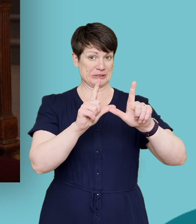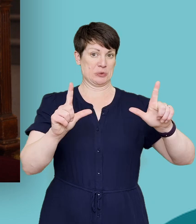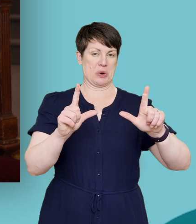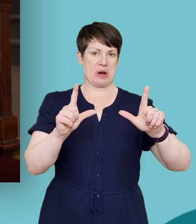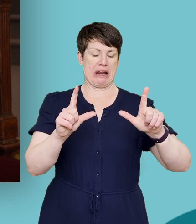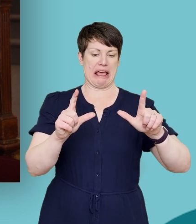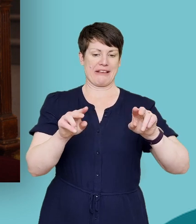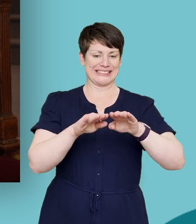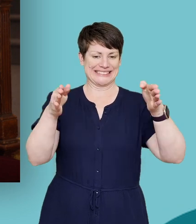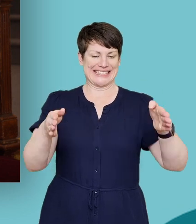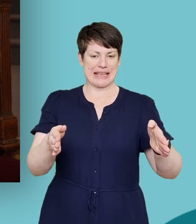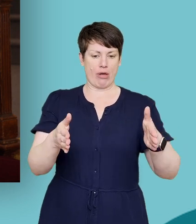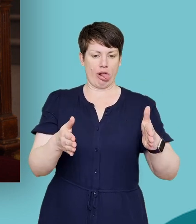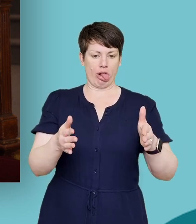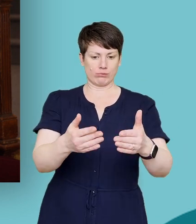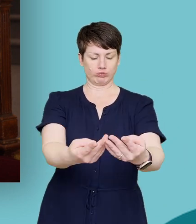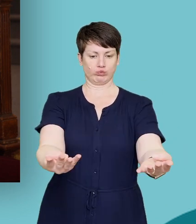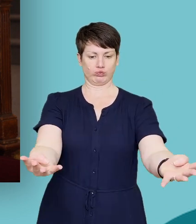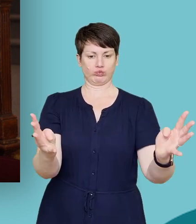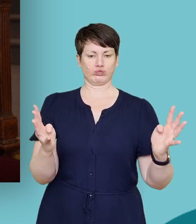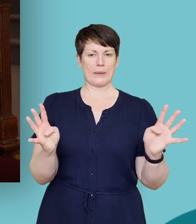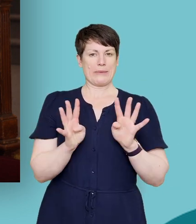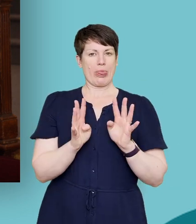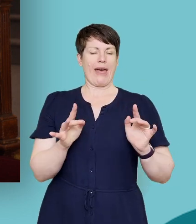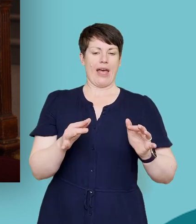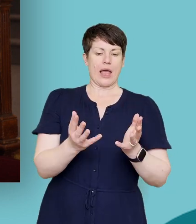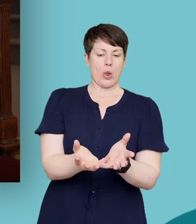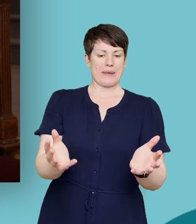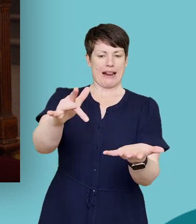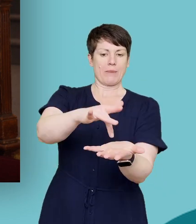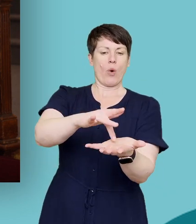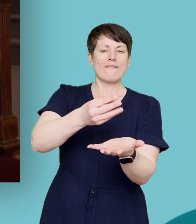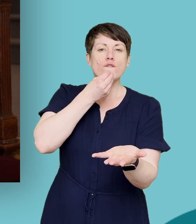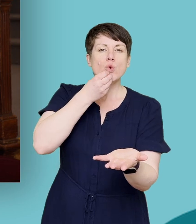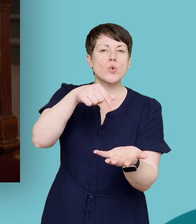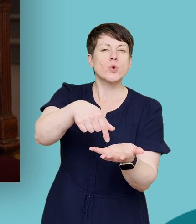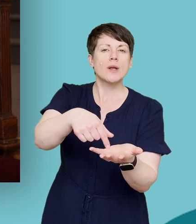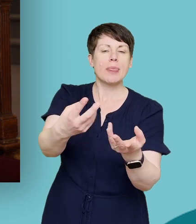with a huge bowl of food in the middle and long spoons.